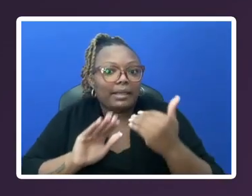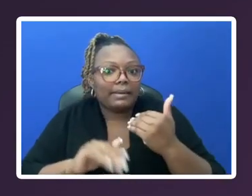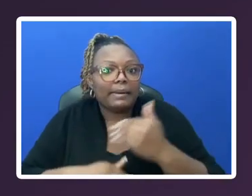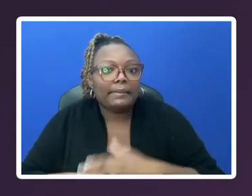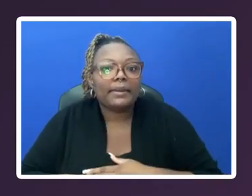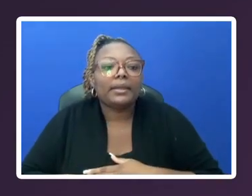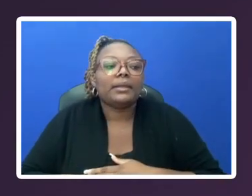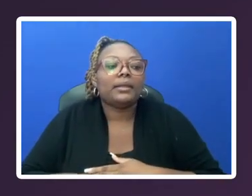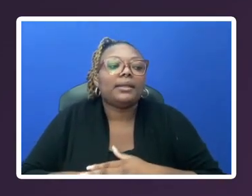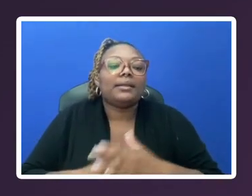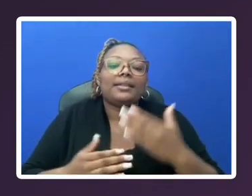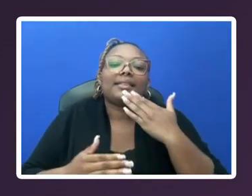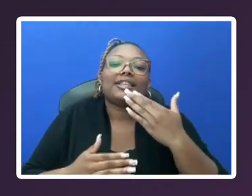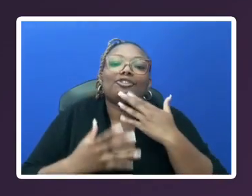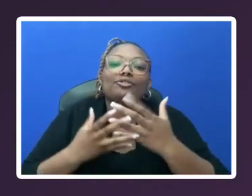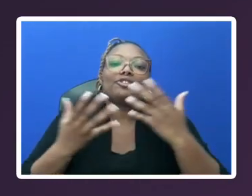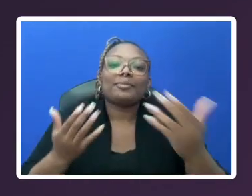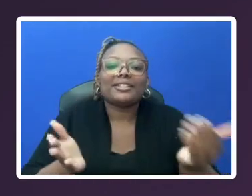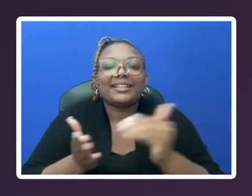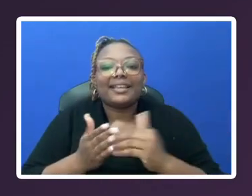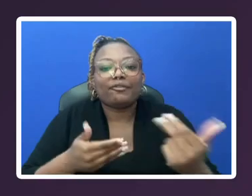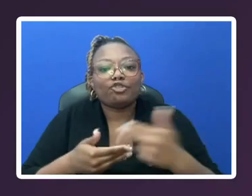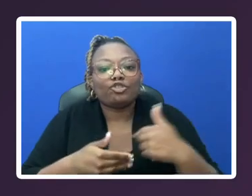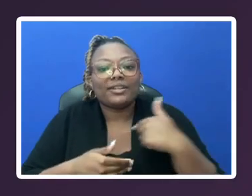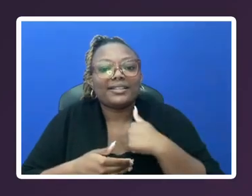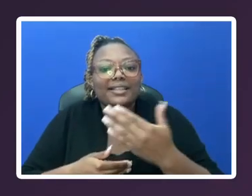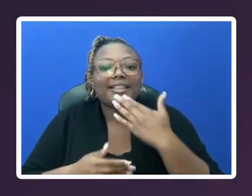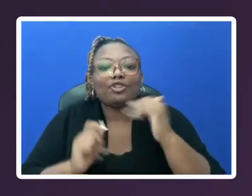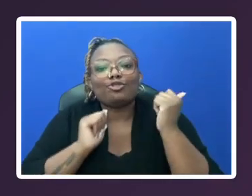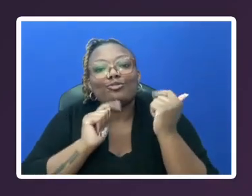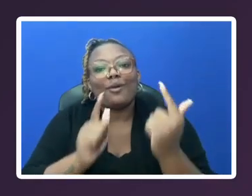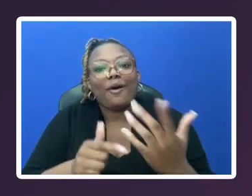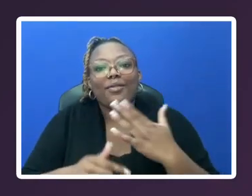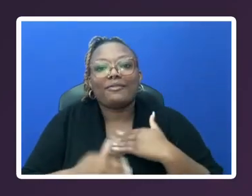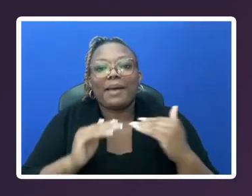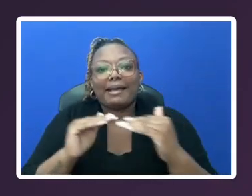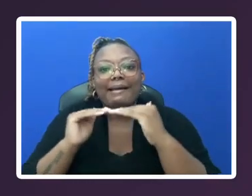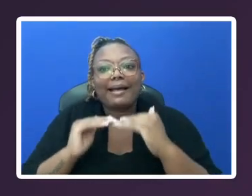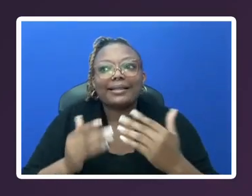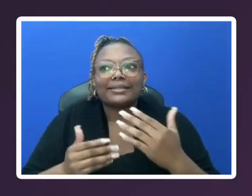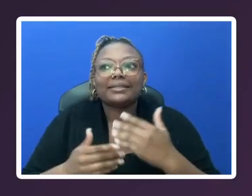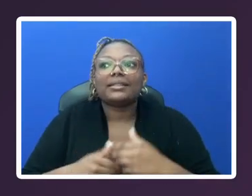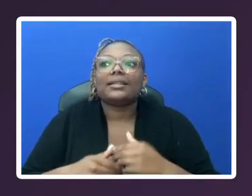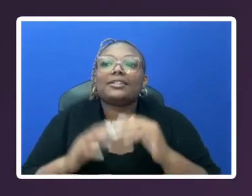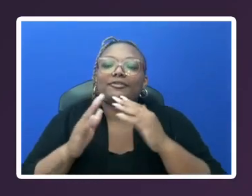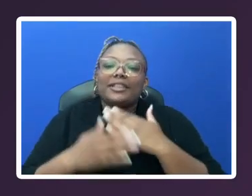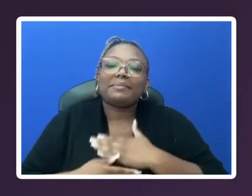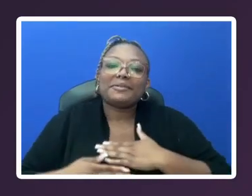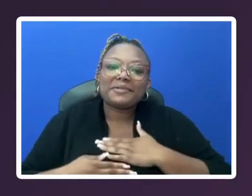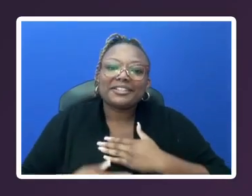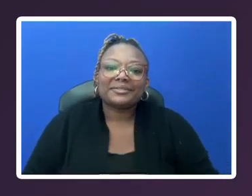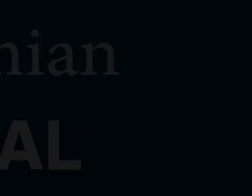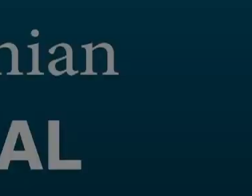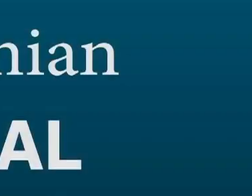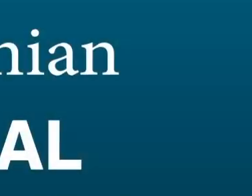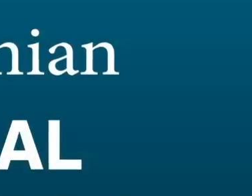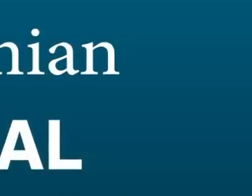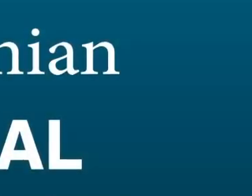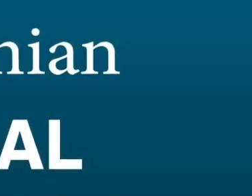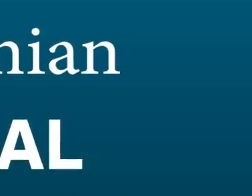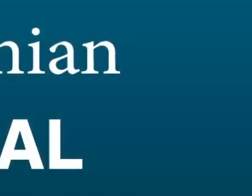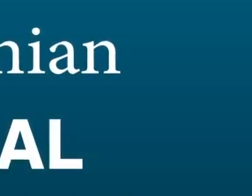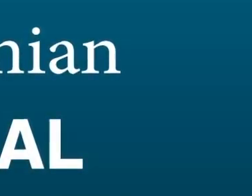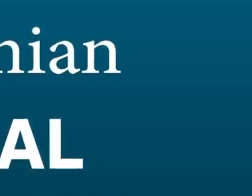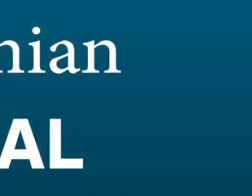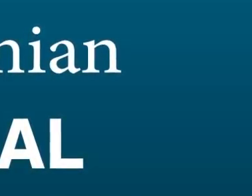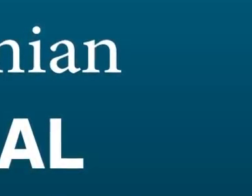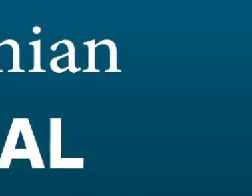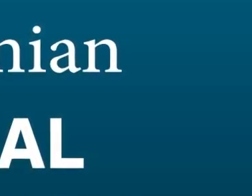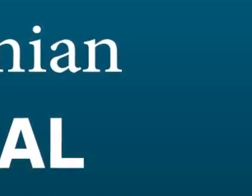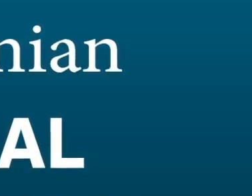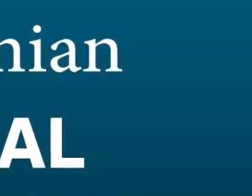you so much again for joining us and thank you to all of my colleagues. It's been a pleasure.